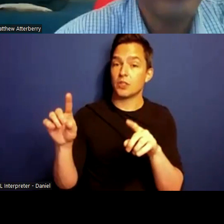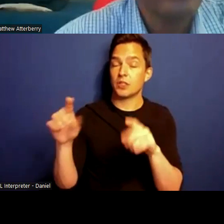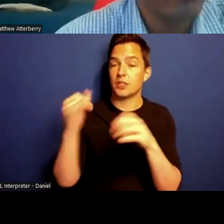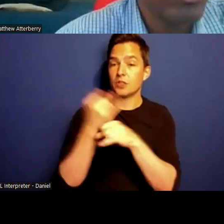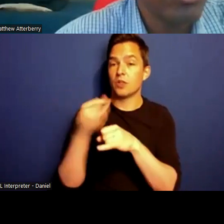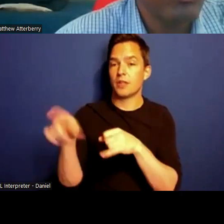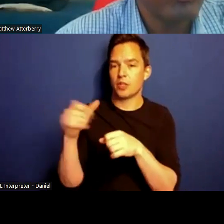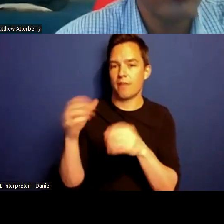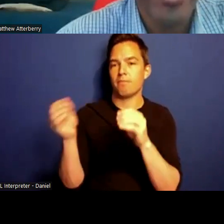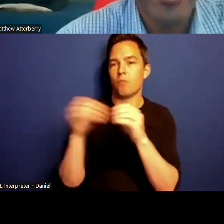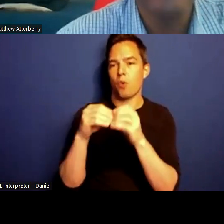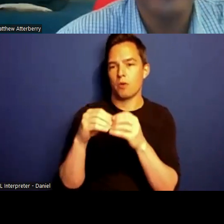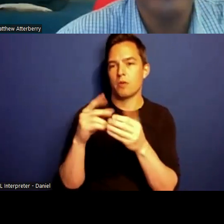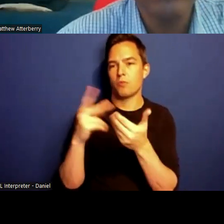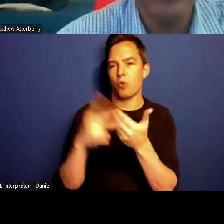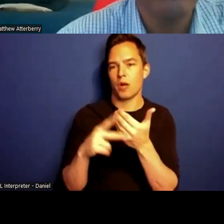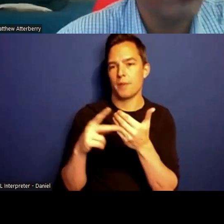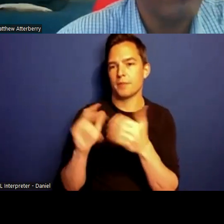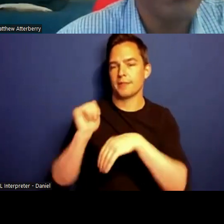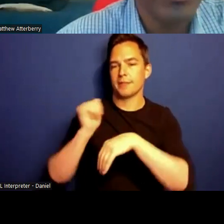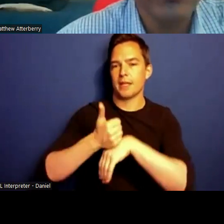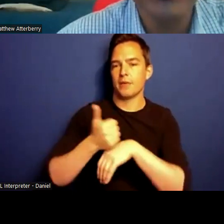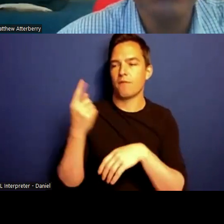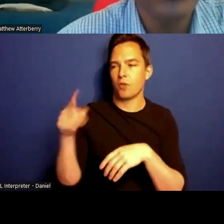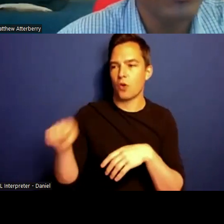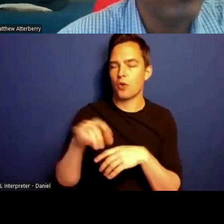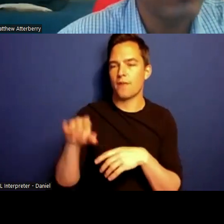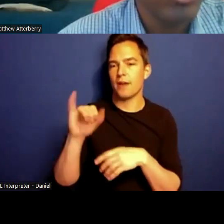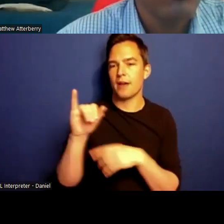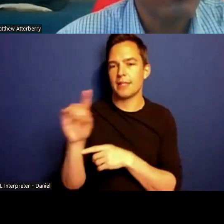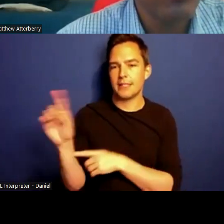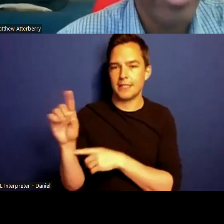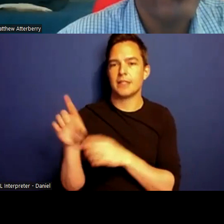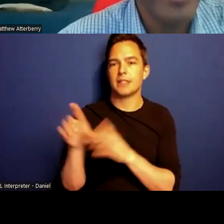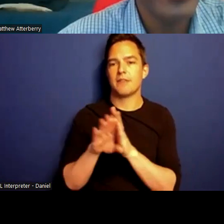geared toward those who have intellectual development and disabilities so that they